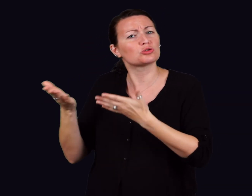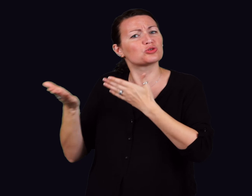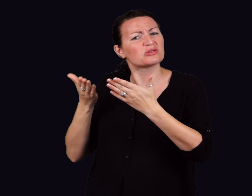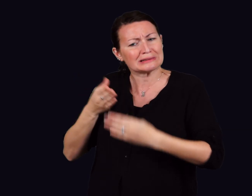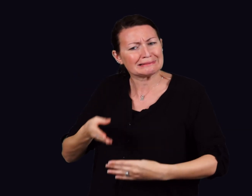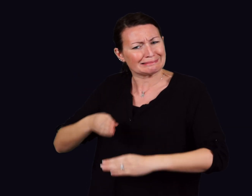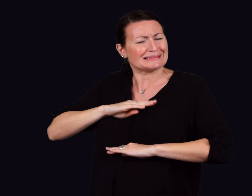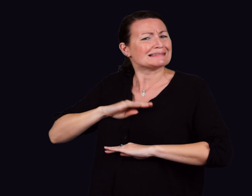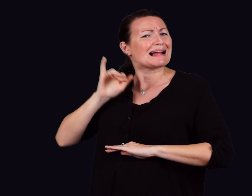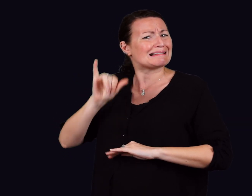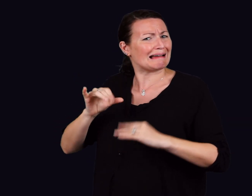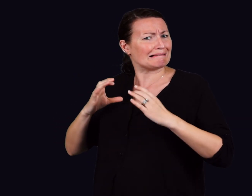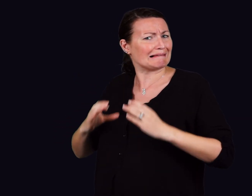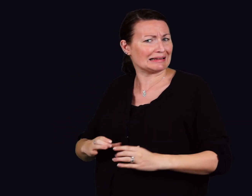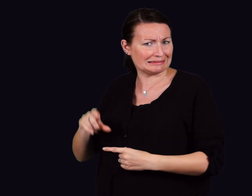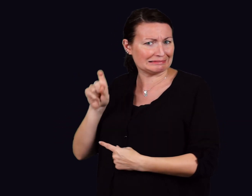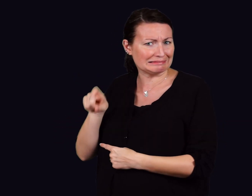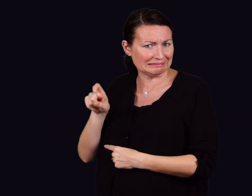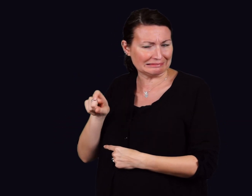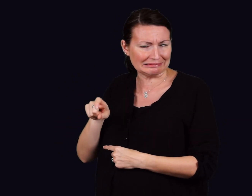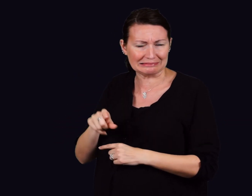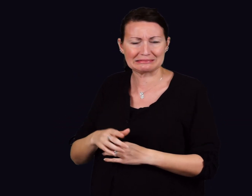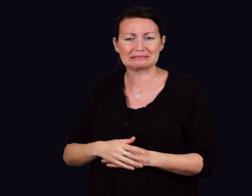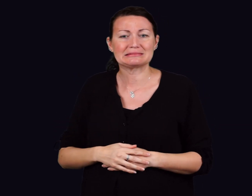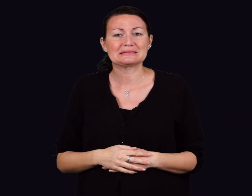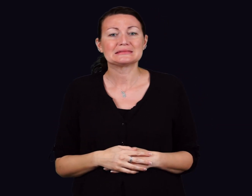the services in a way that will meet a client’s needs.